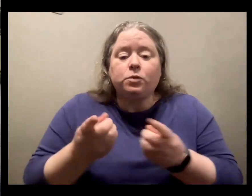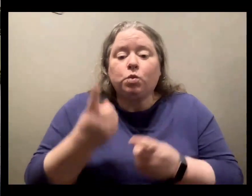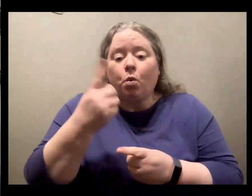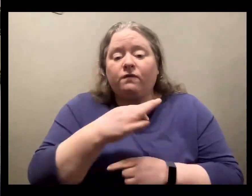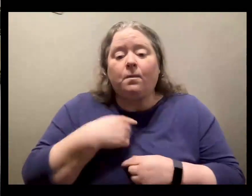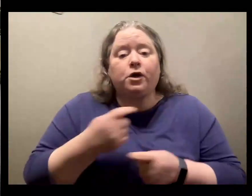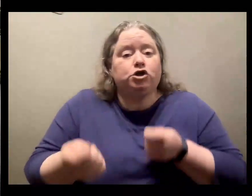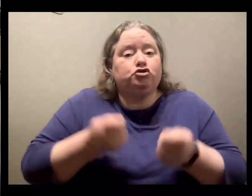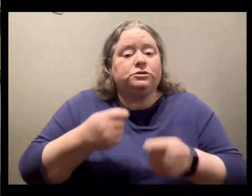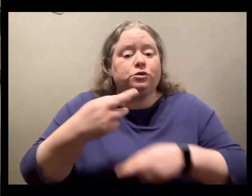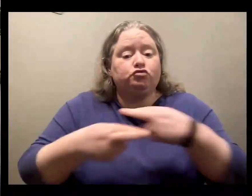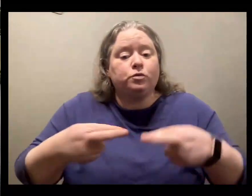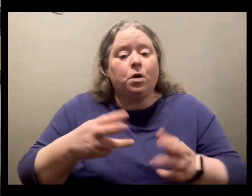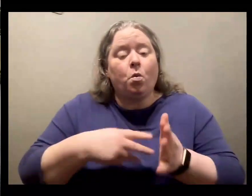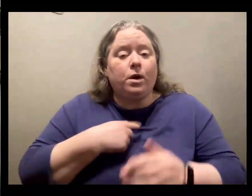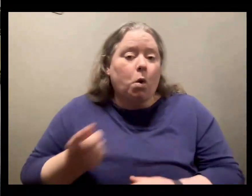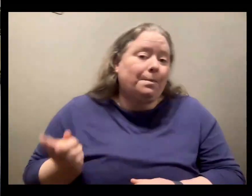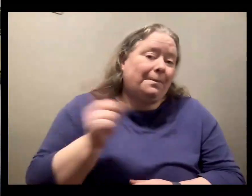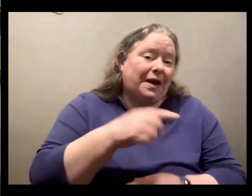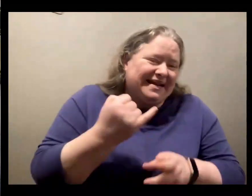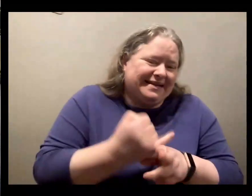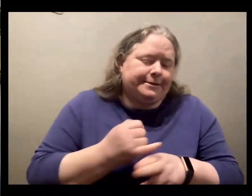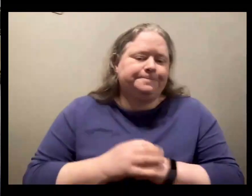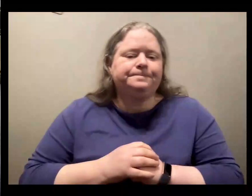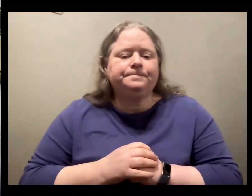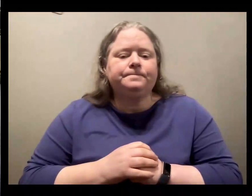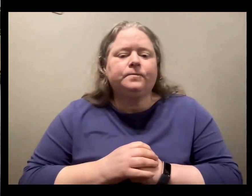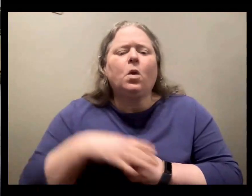I might even do one from my treatment room, when I go back in.